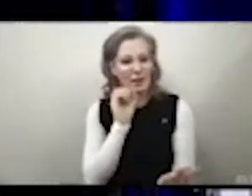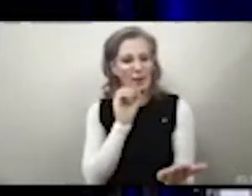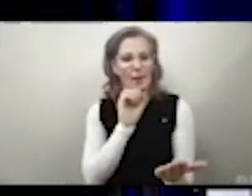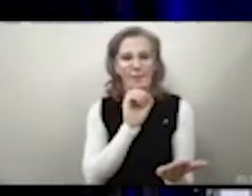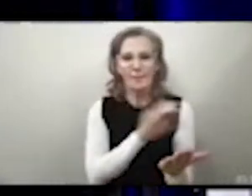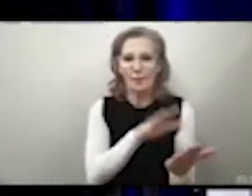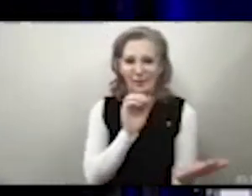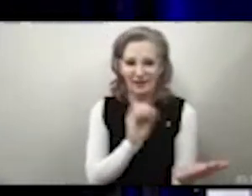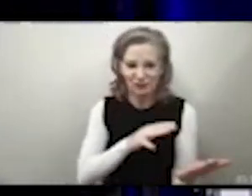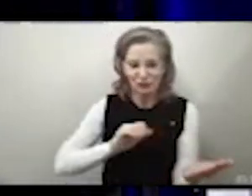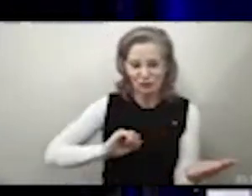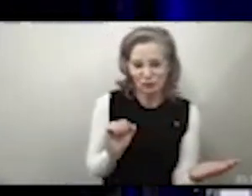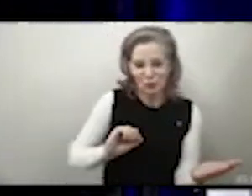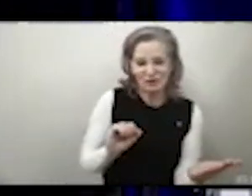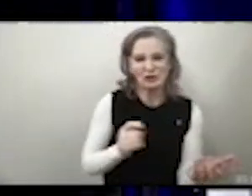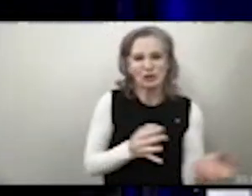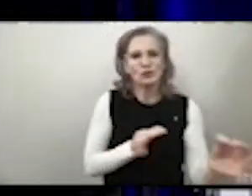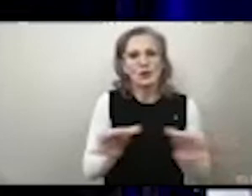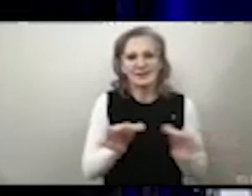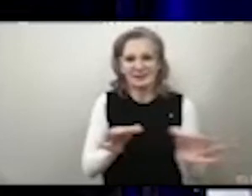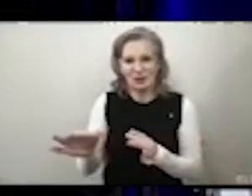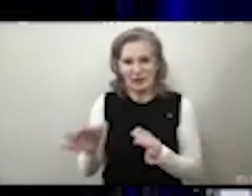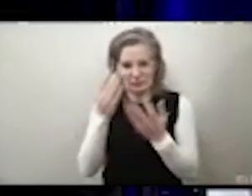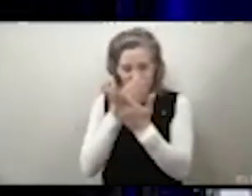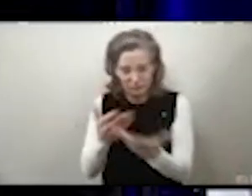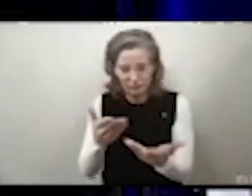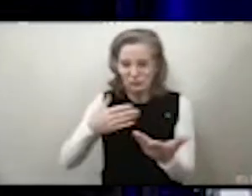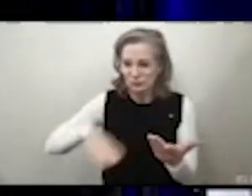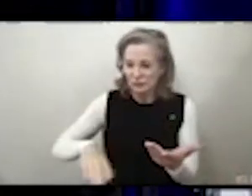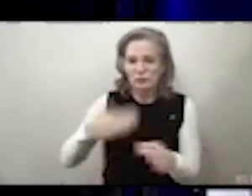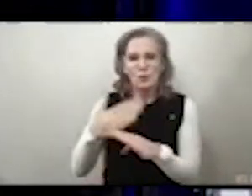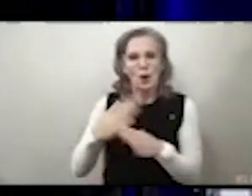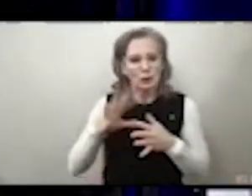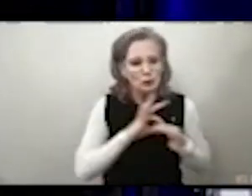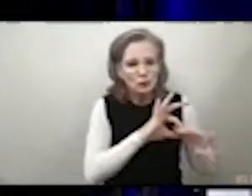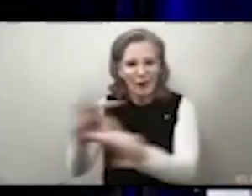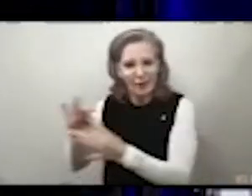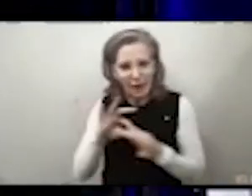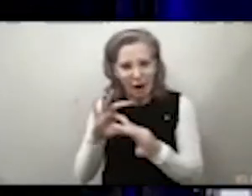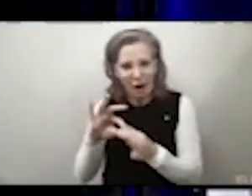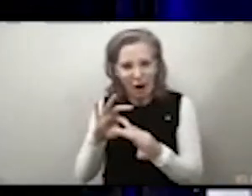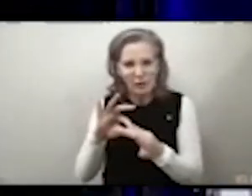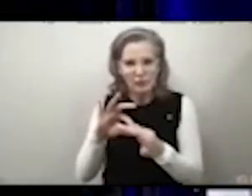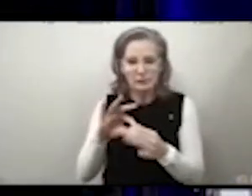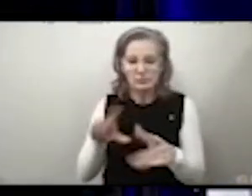collaboratively and build on the urgency, flexibility, and creativity its seen in the pandemic, to tackle the inequalities